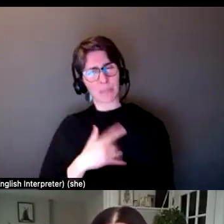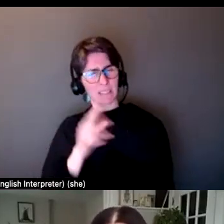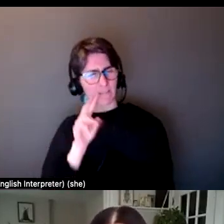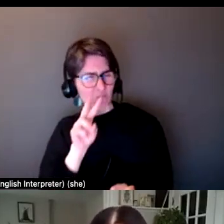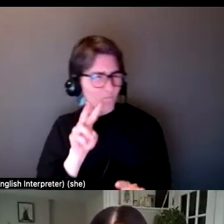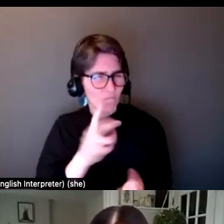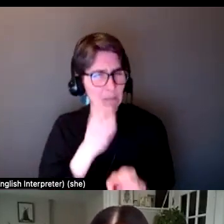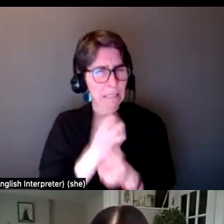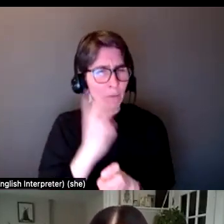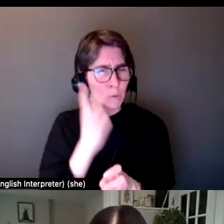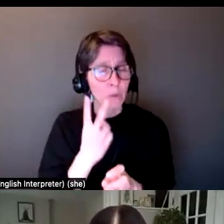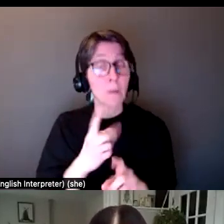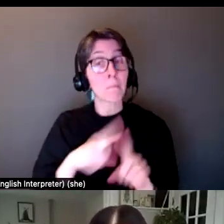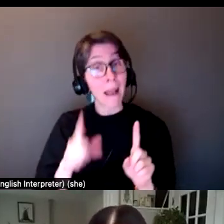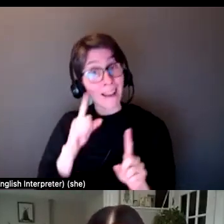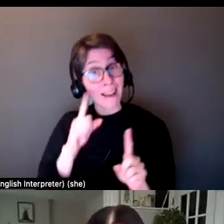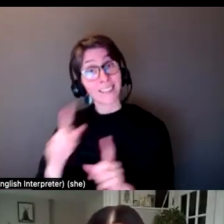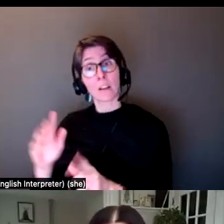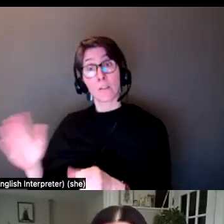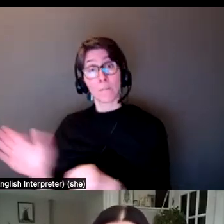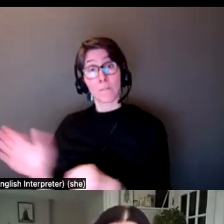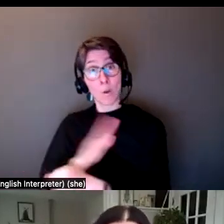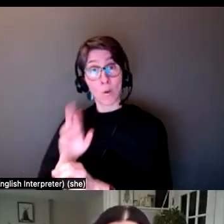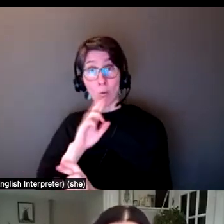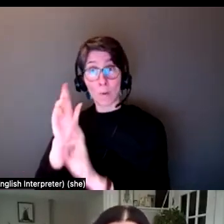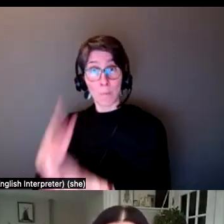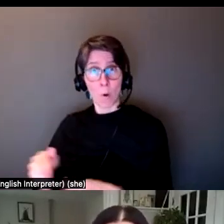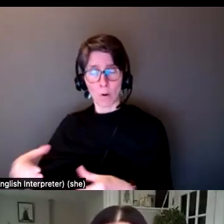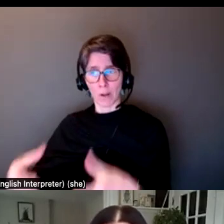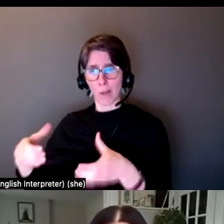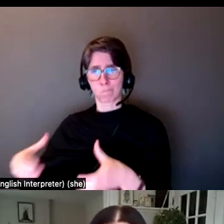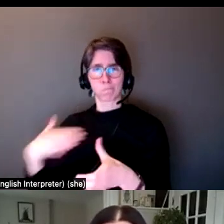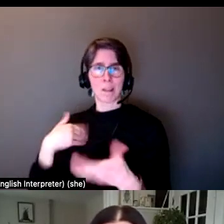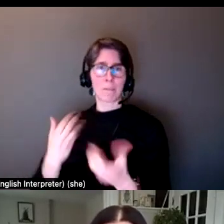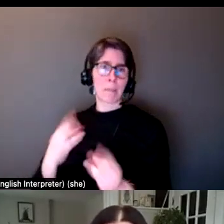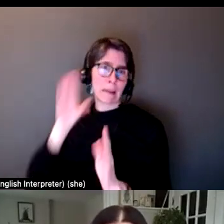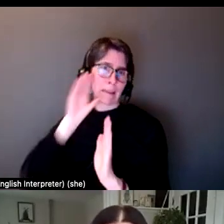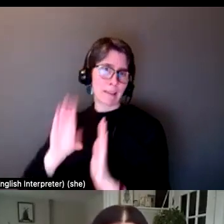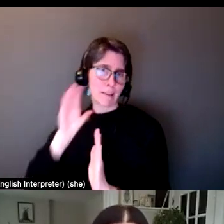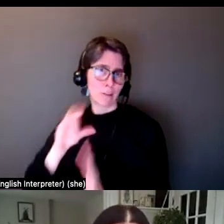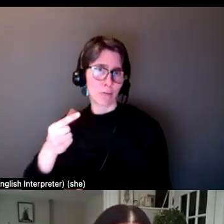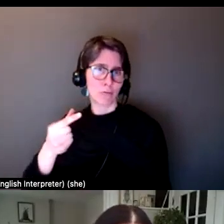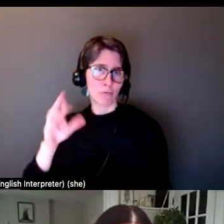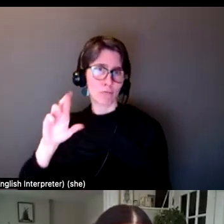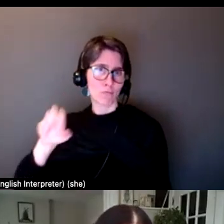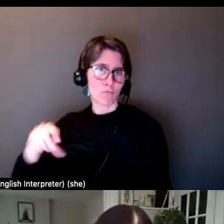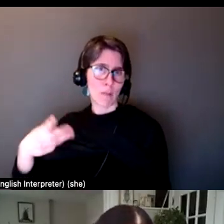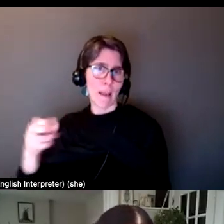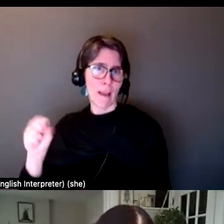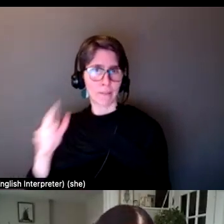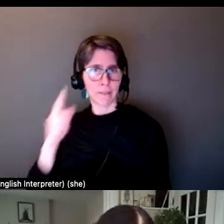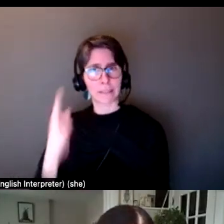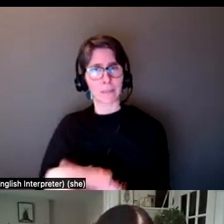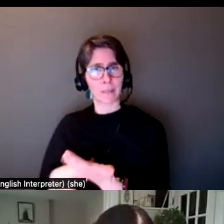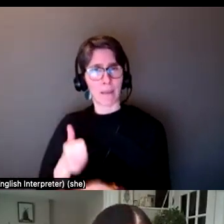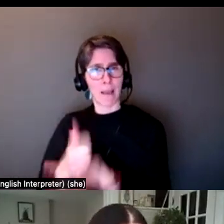along in the report where there's no shortage of graphs, if you'd like that visual element as well.